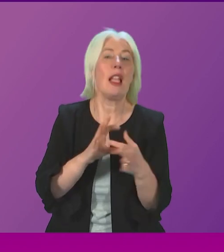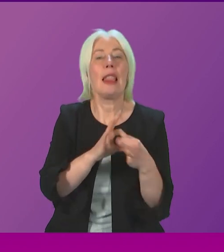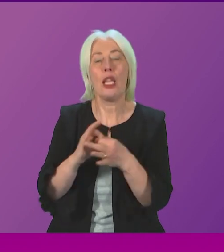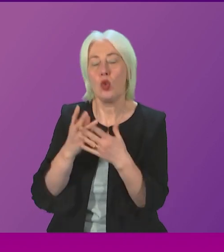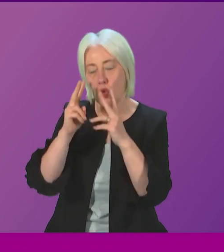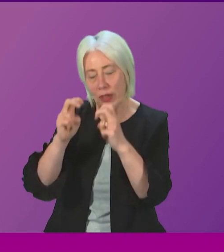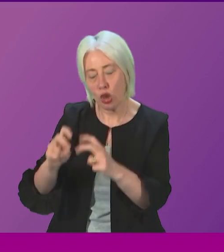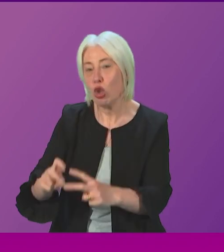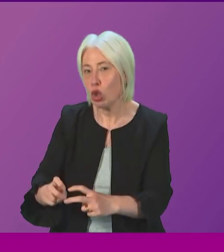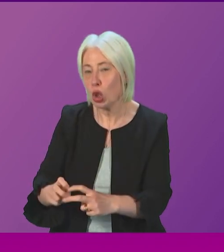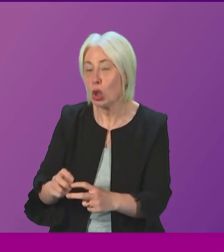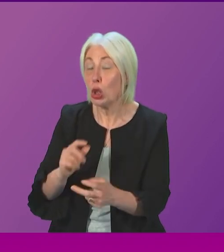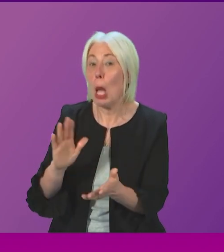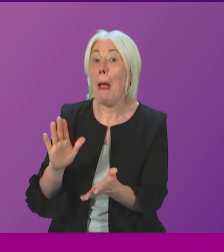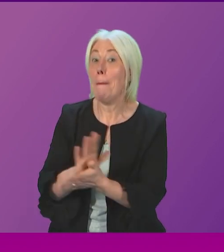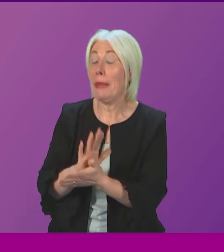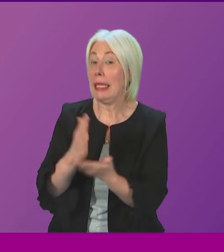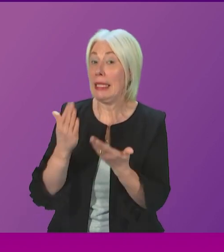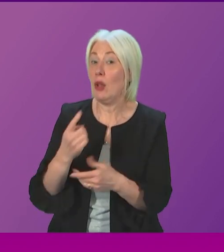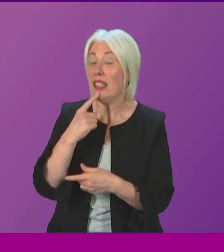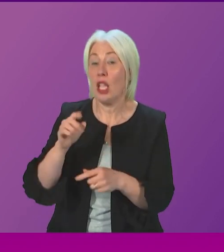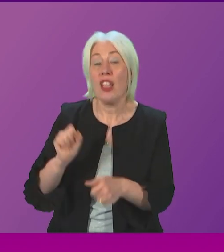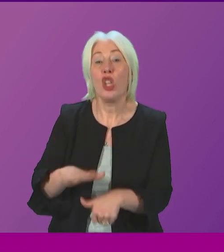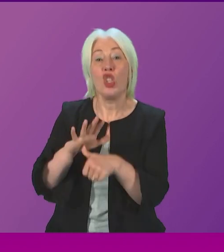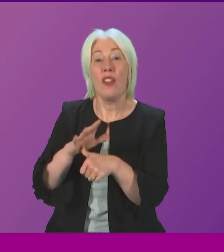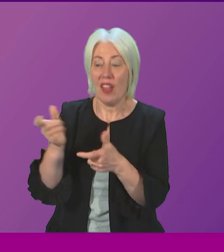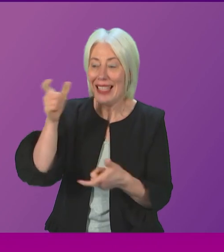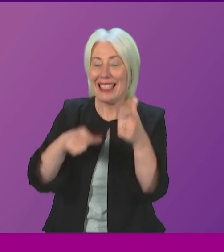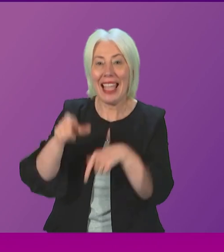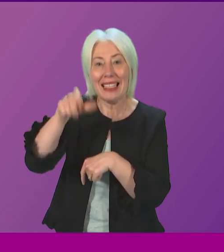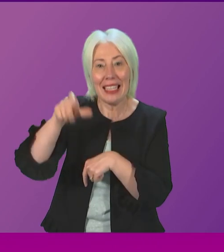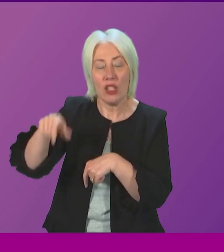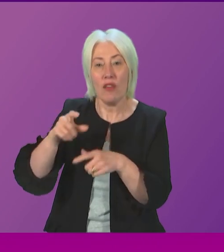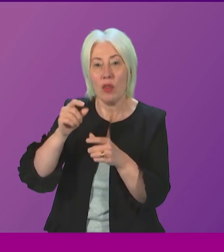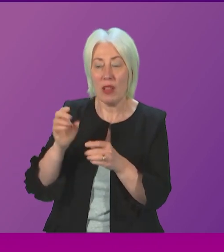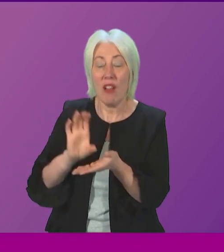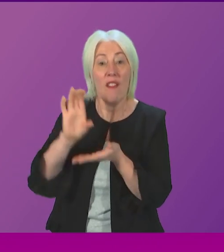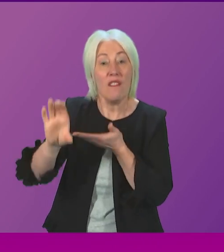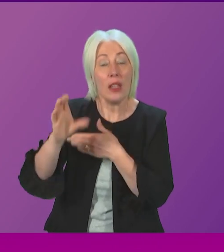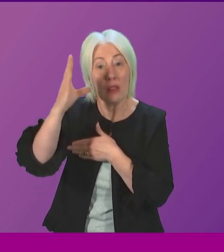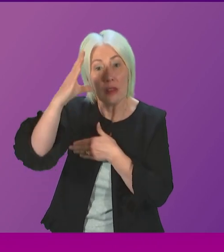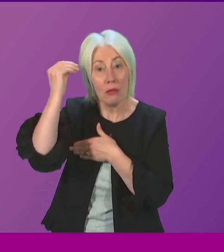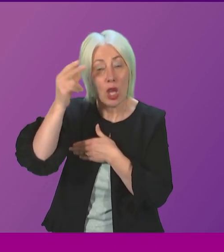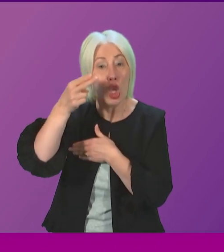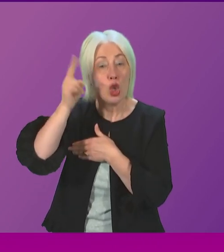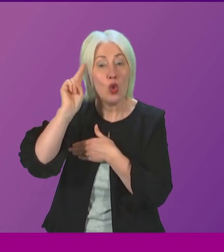I am pleased to be able to say that the chief scientist’s office has funded the neuroprogressive and dementia network.